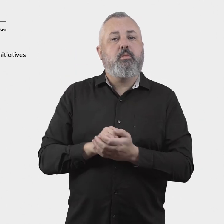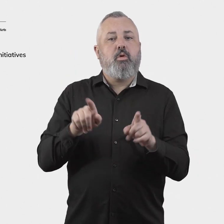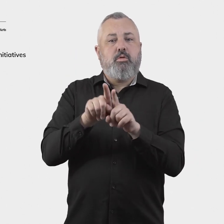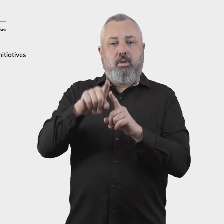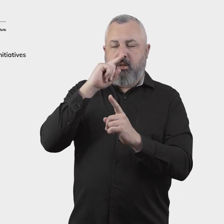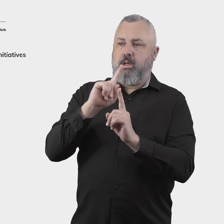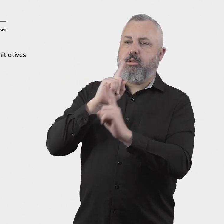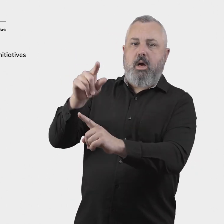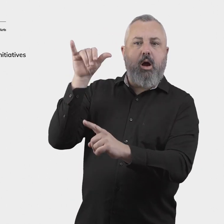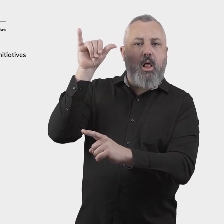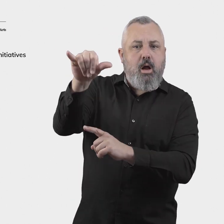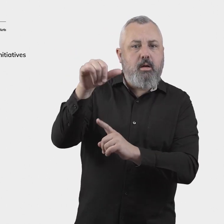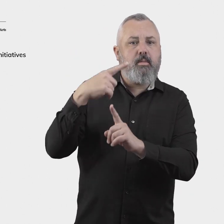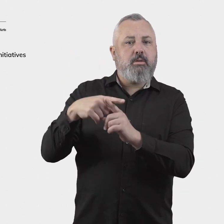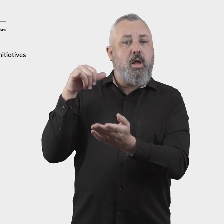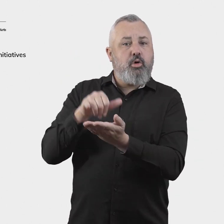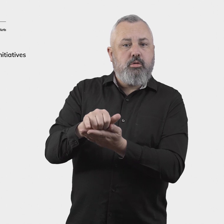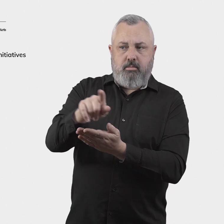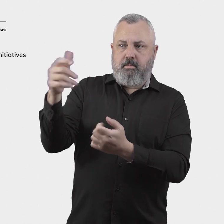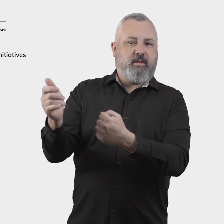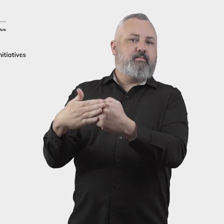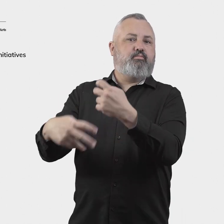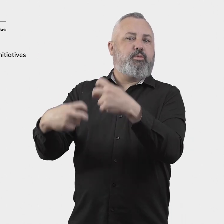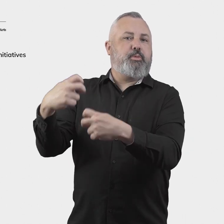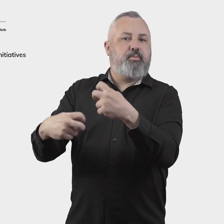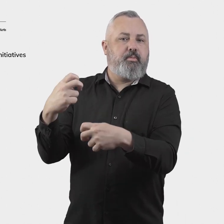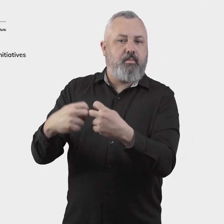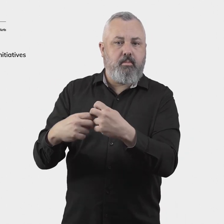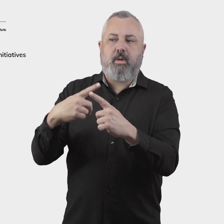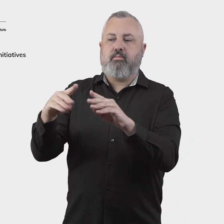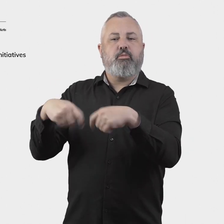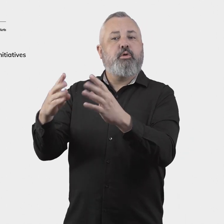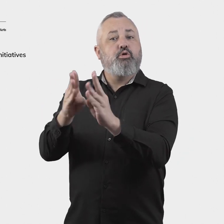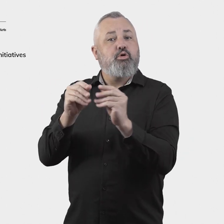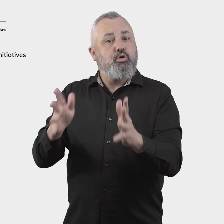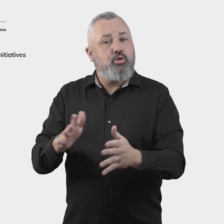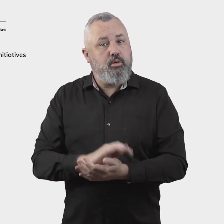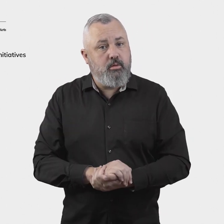remedies to consumers and investigate customer complaints about airlines’ and airports’ conduct,